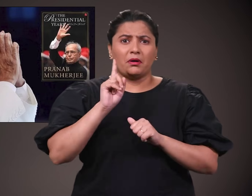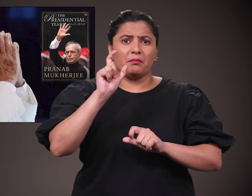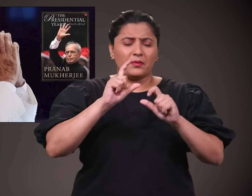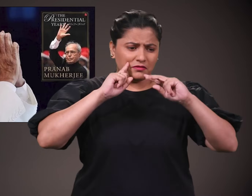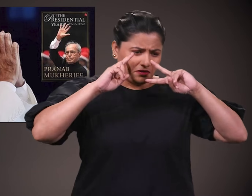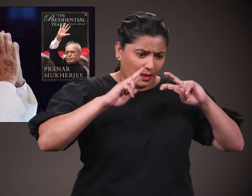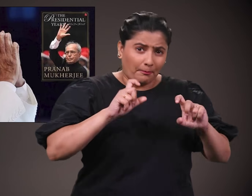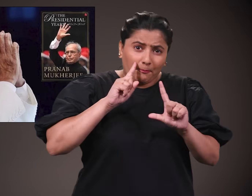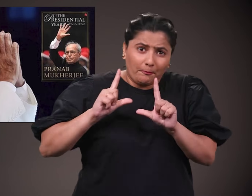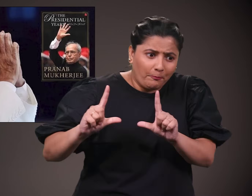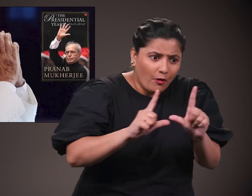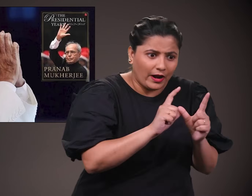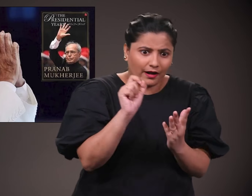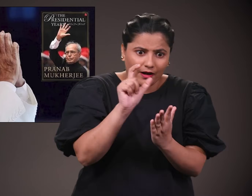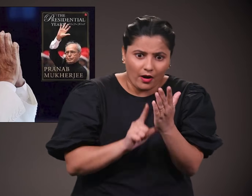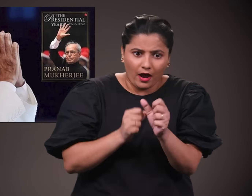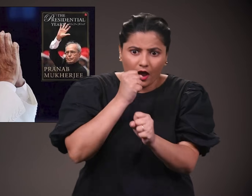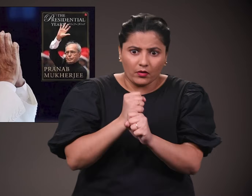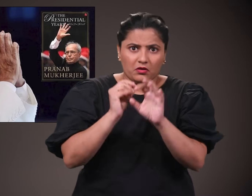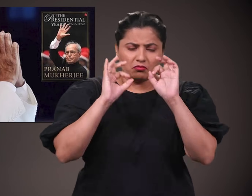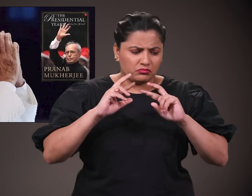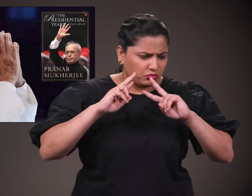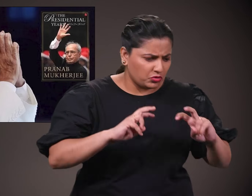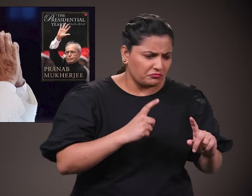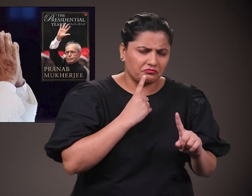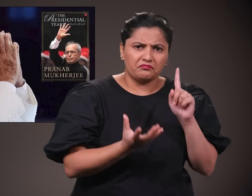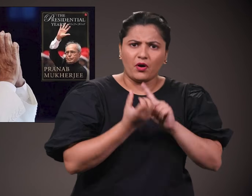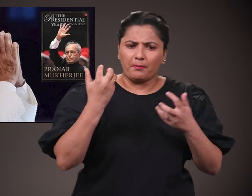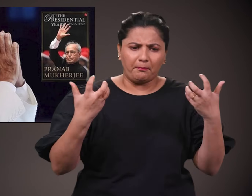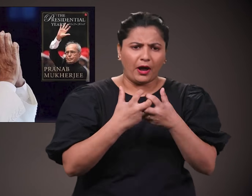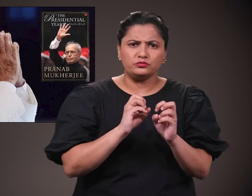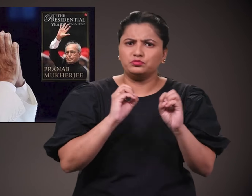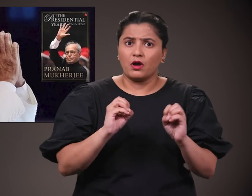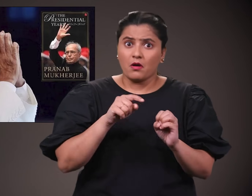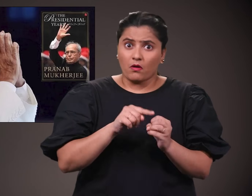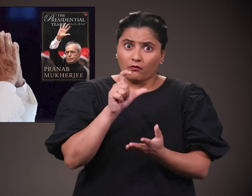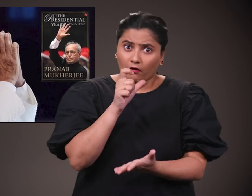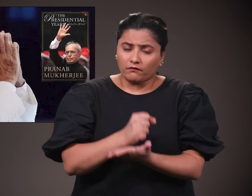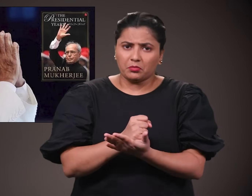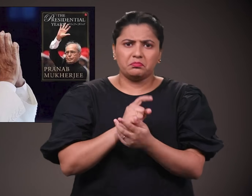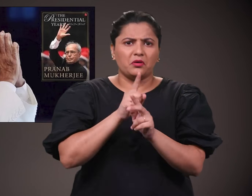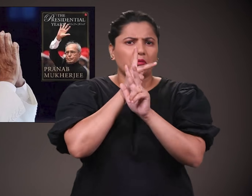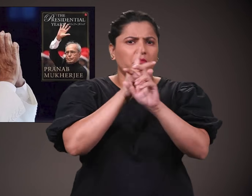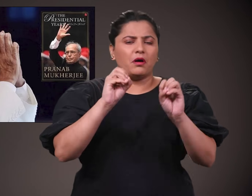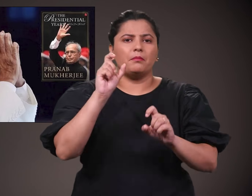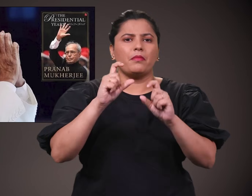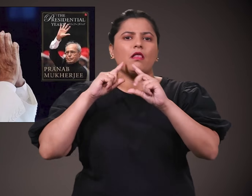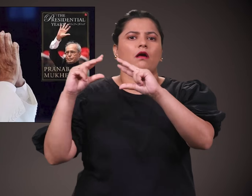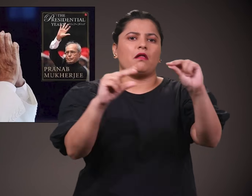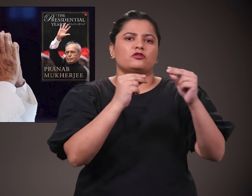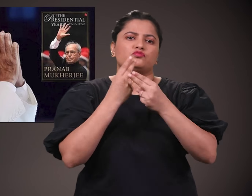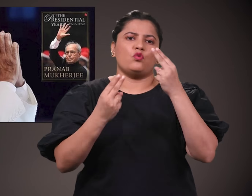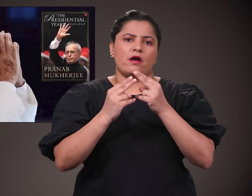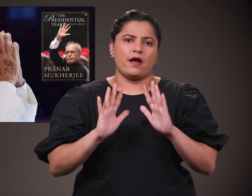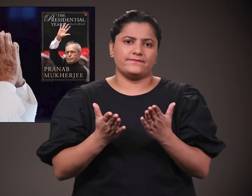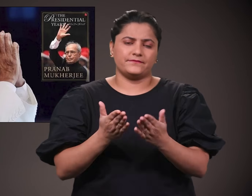But historians say there is no official letter, treaty, or government document confirming this. It may be a rumor.